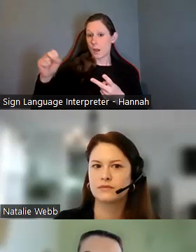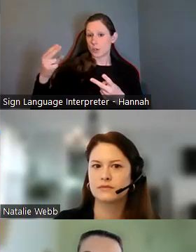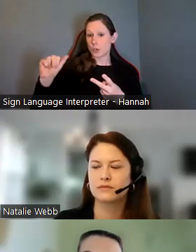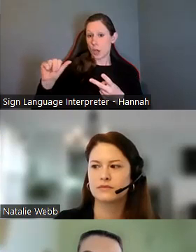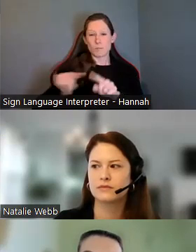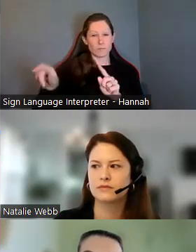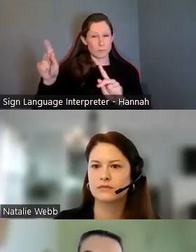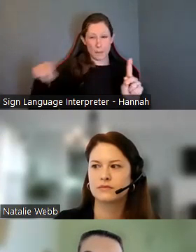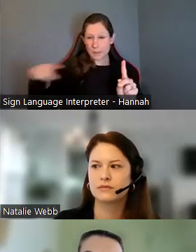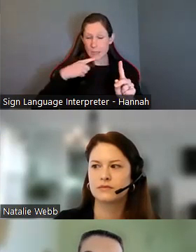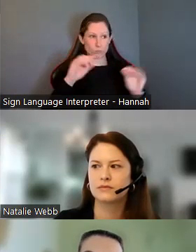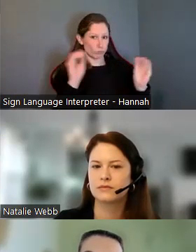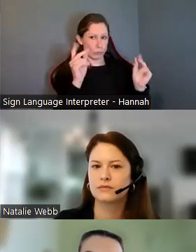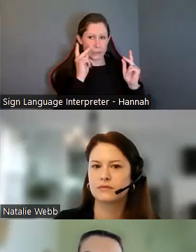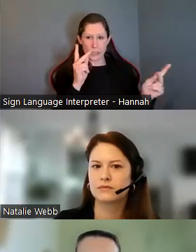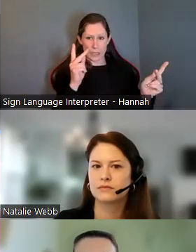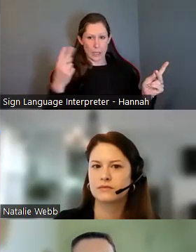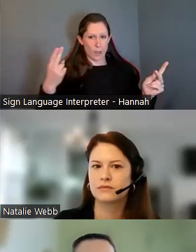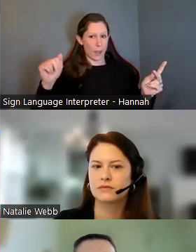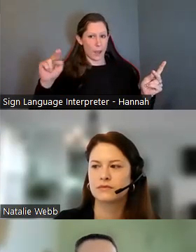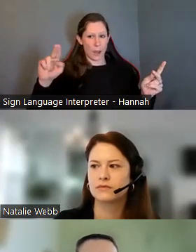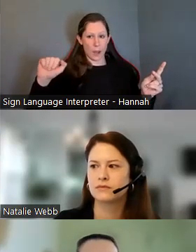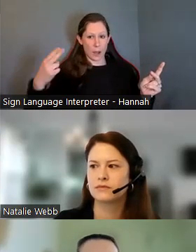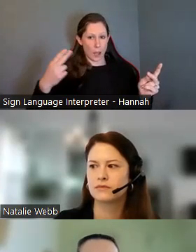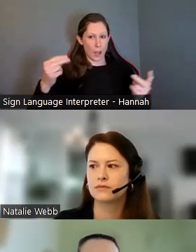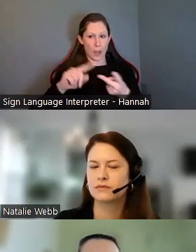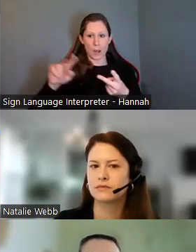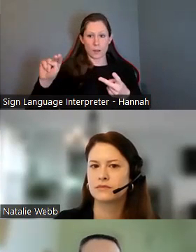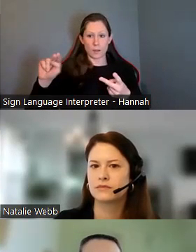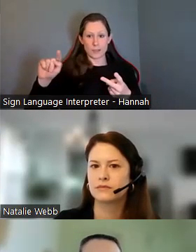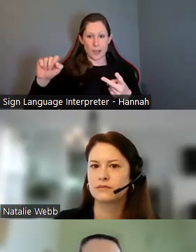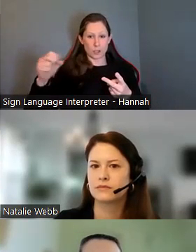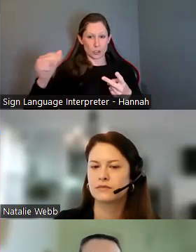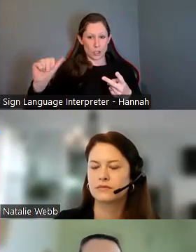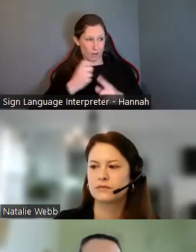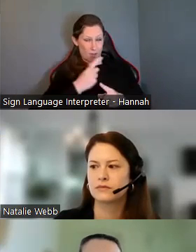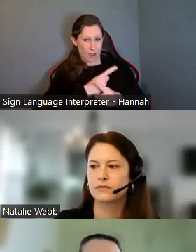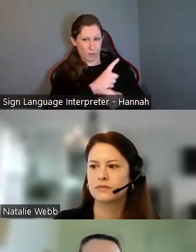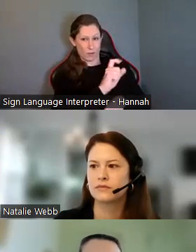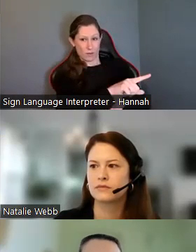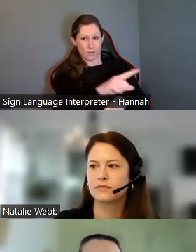Hannah or Natasha, if that is accurate, someone let me know. Angela is saying she can't see anyone else.